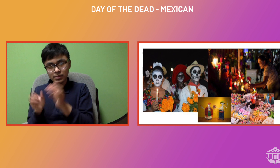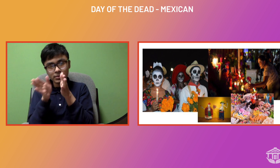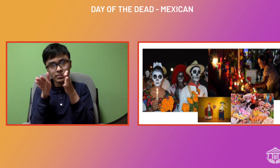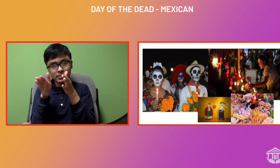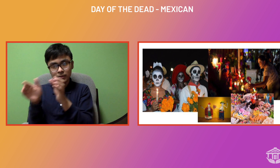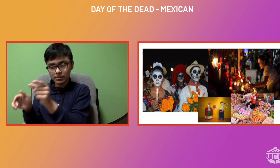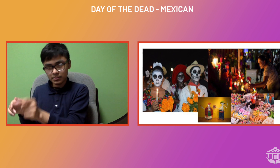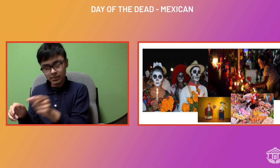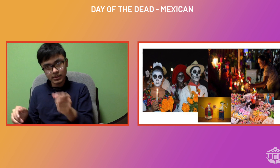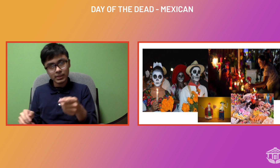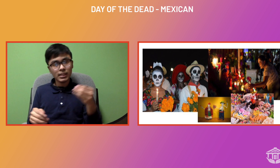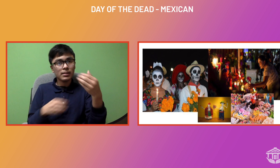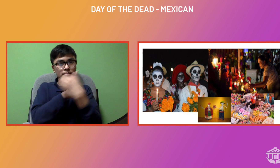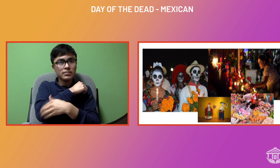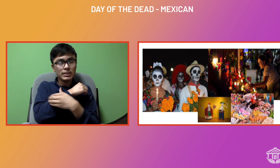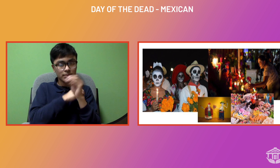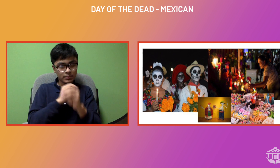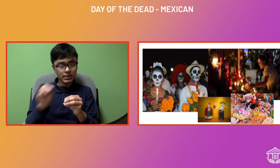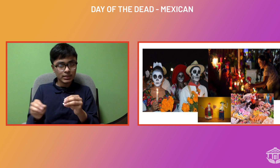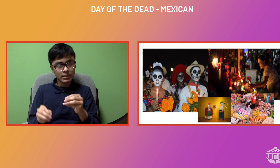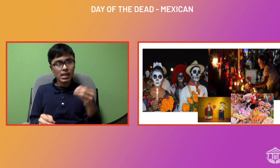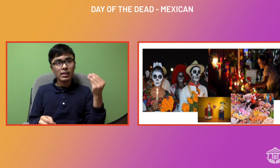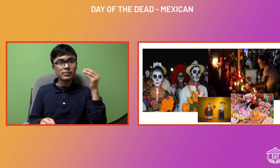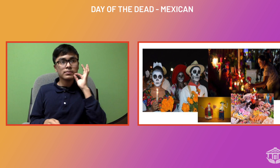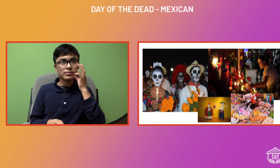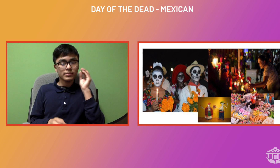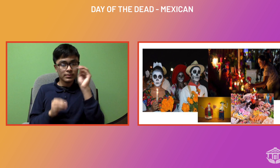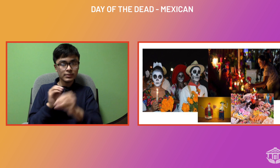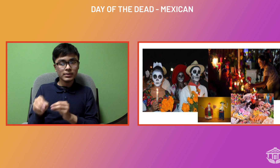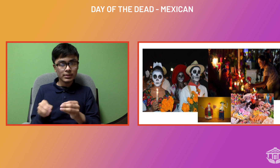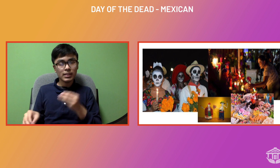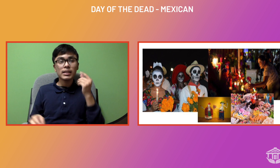and some food too. Like bread, fruit, candy, and soda.